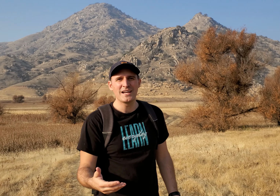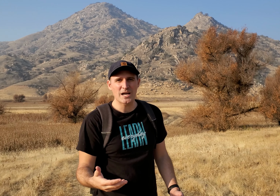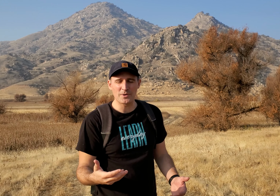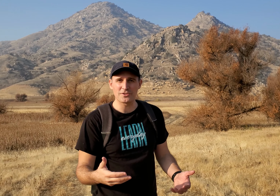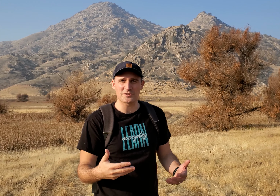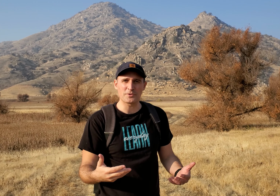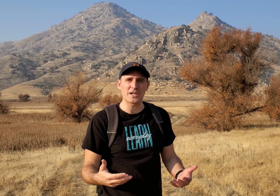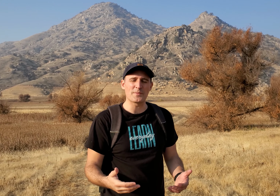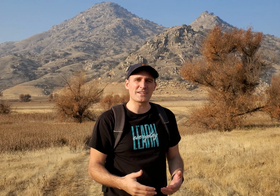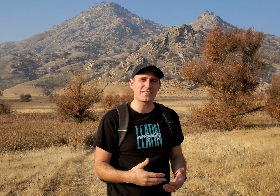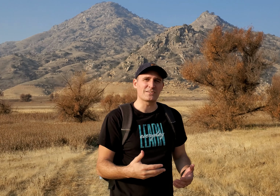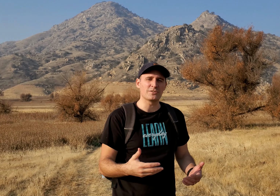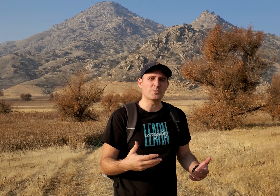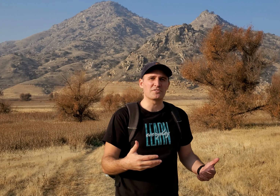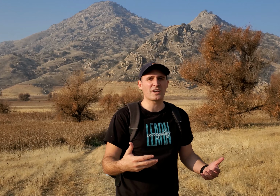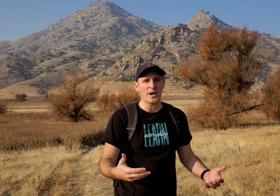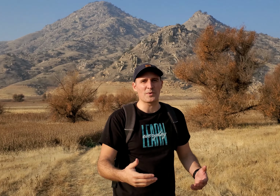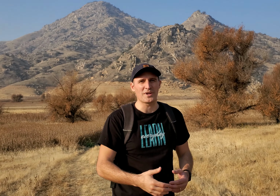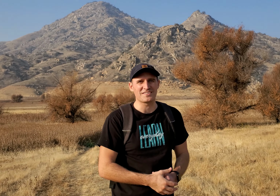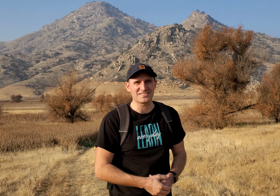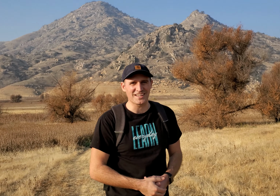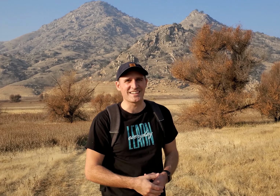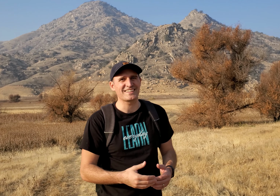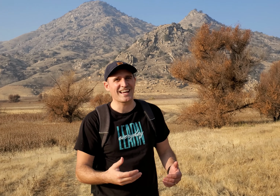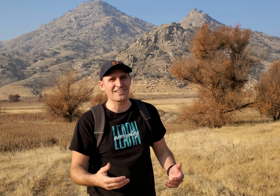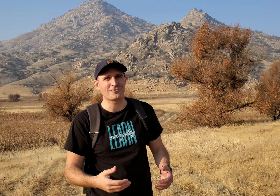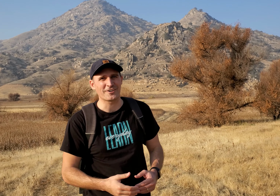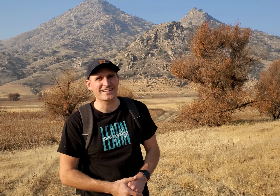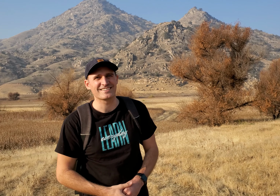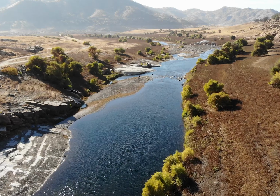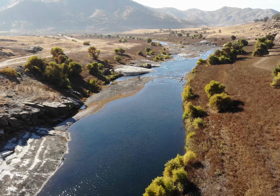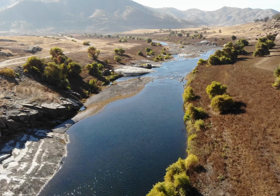but those are predominantly the two most common ways to sign California.